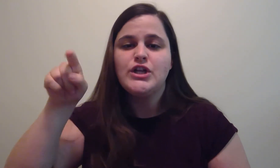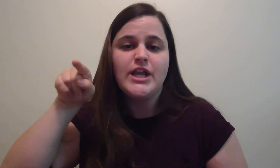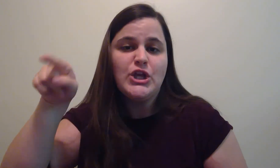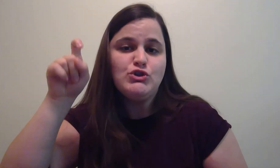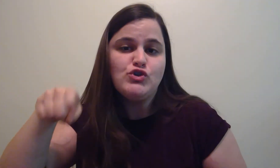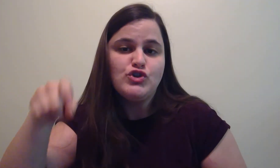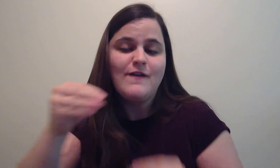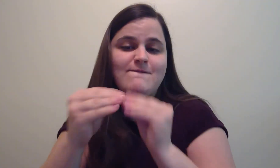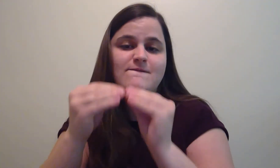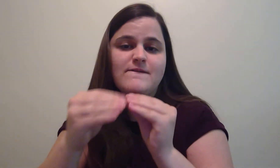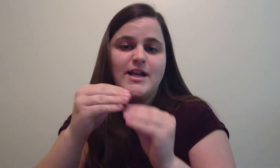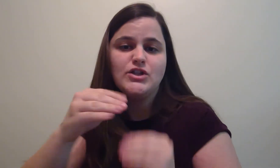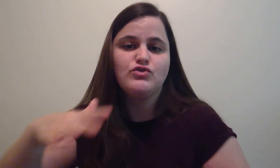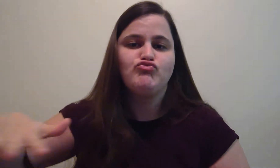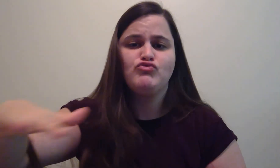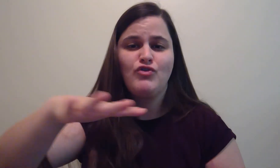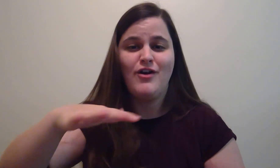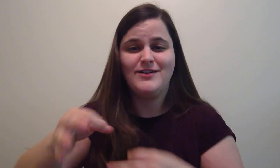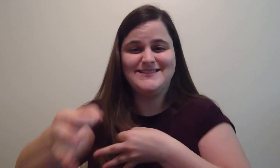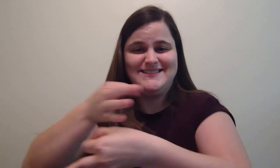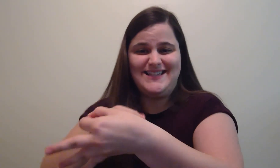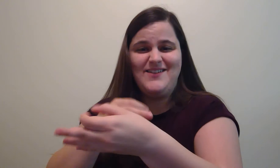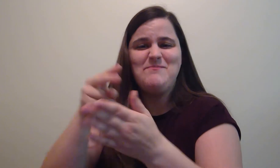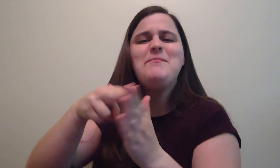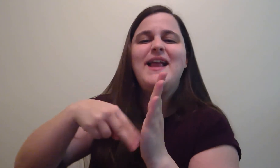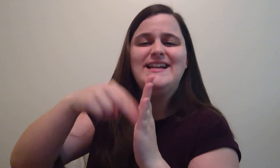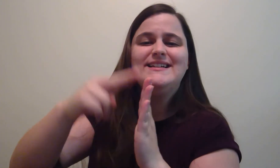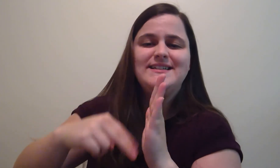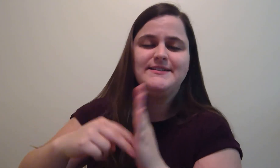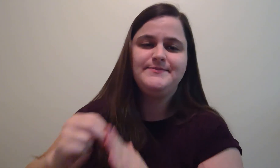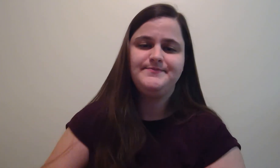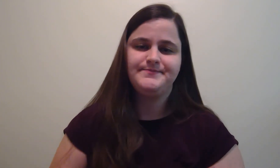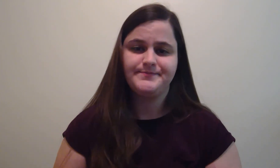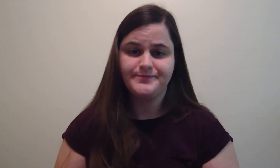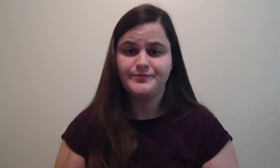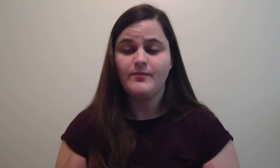“The world would have more beauty in it if you fixed up the yard instead.” Mom and Julie mom to talk some.